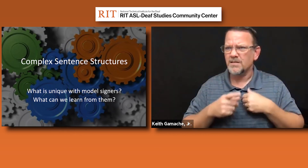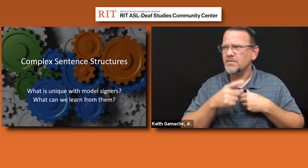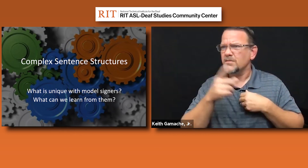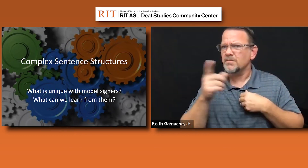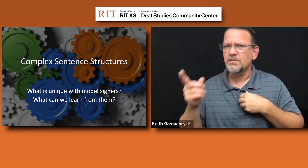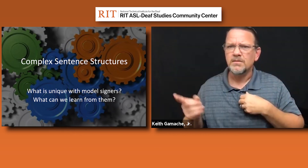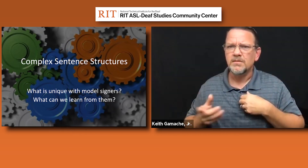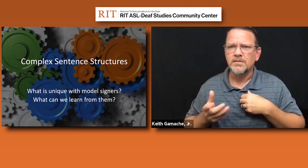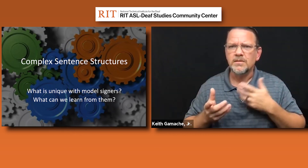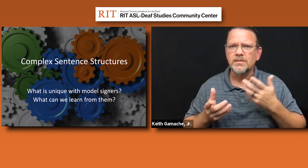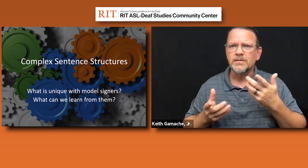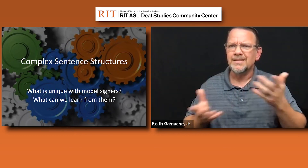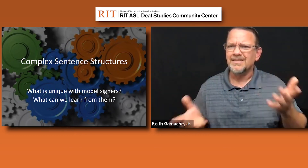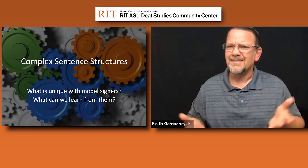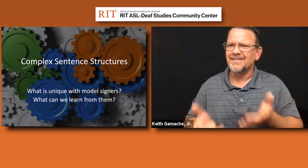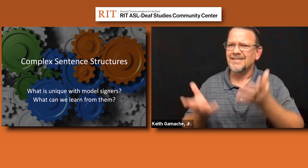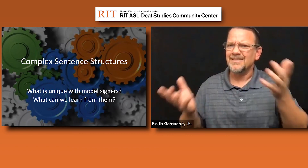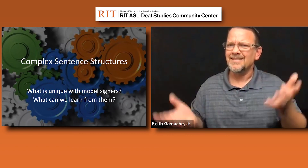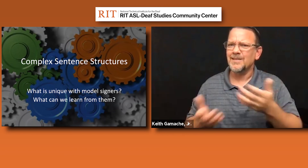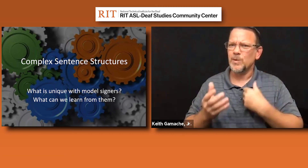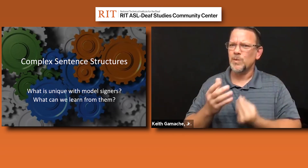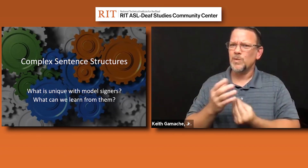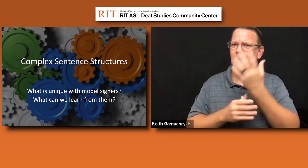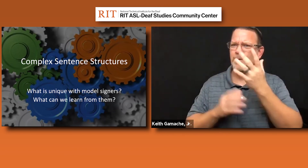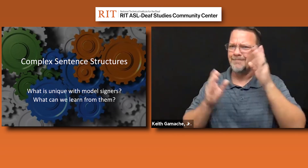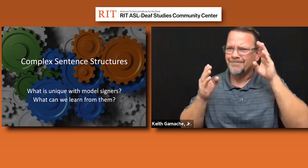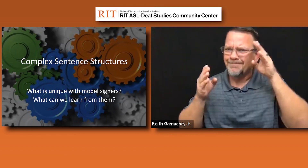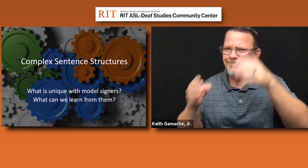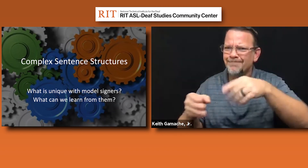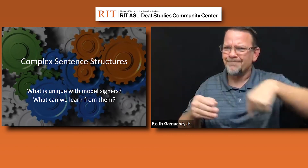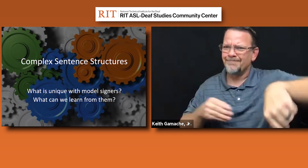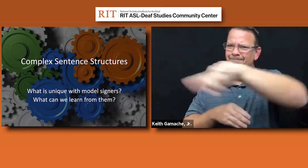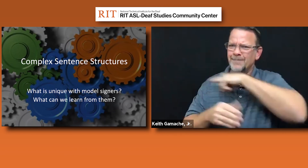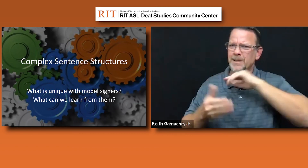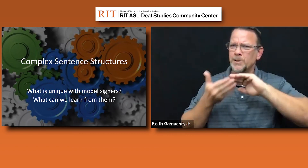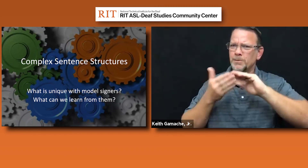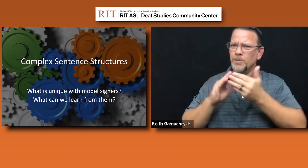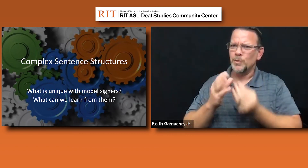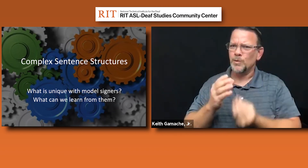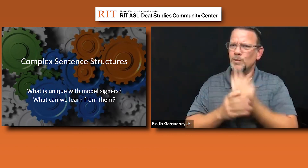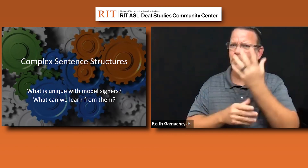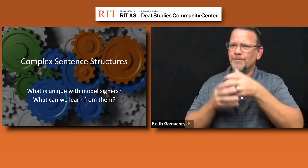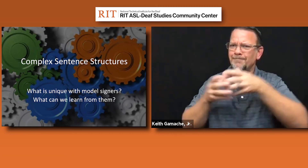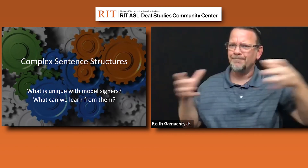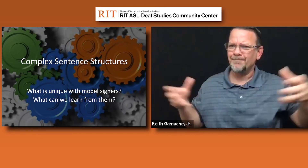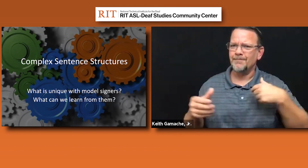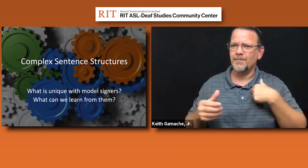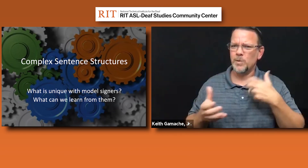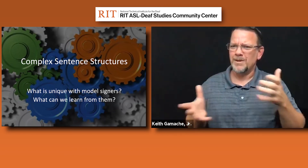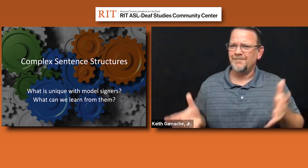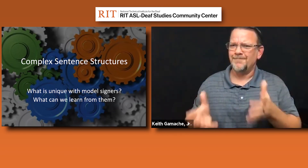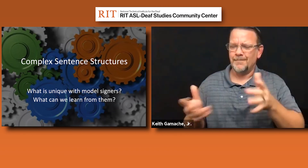Where is ASL for Deaf students as a natural language with focus on it to grow the language